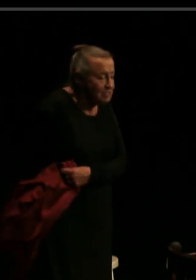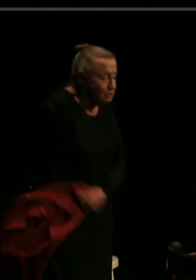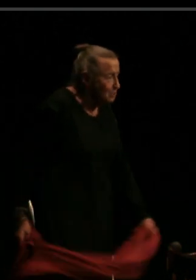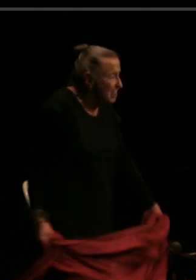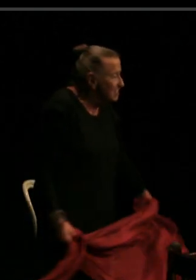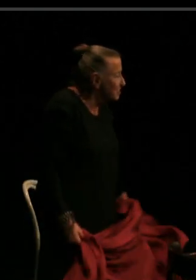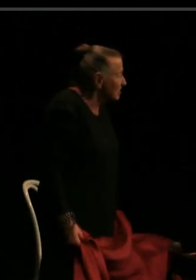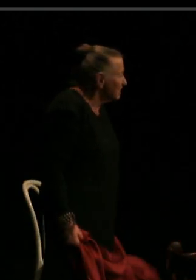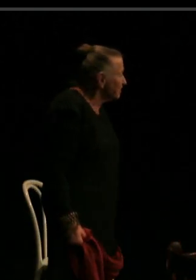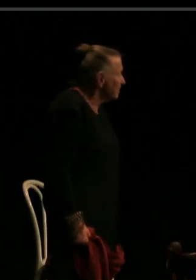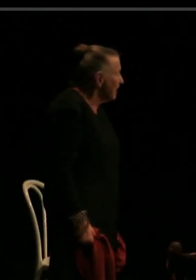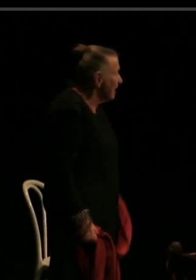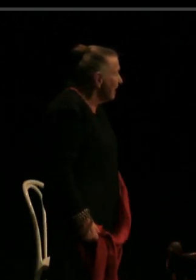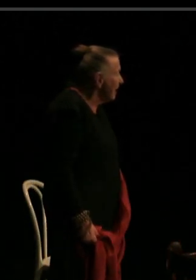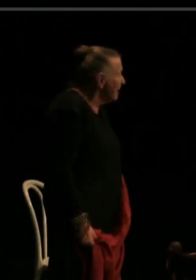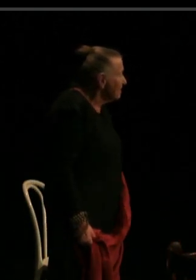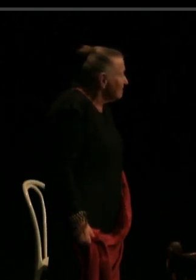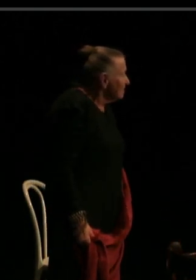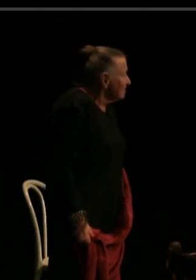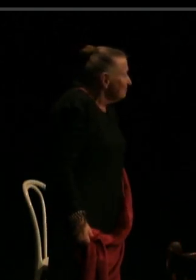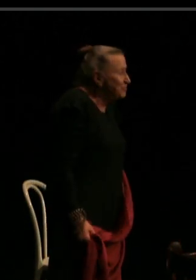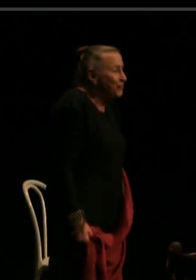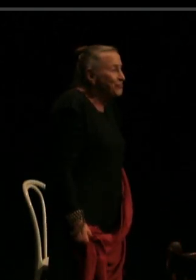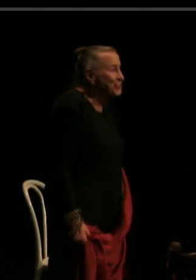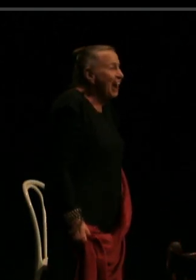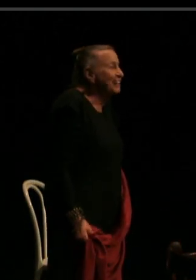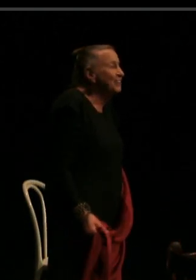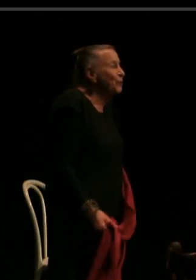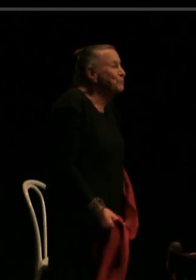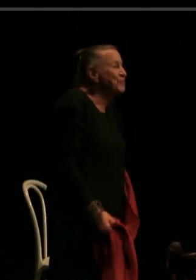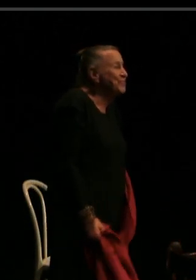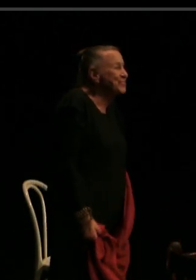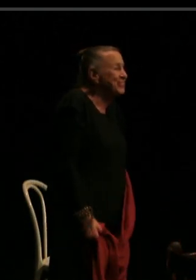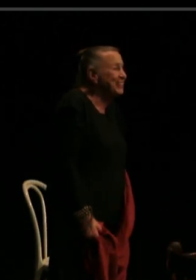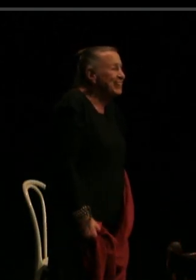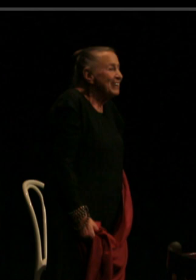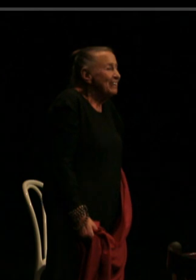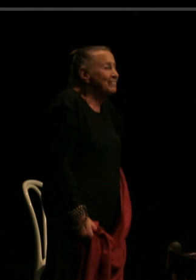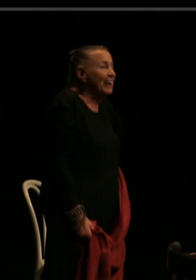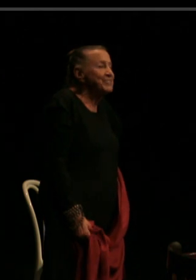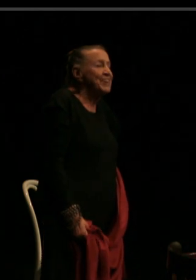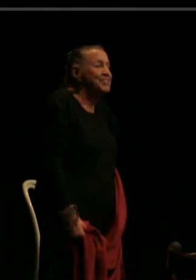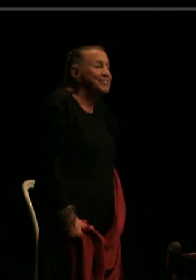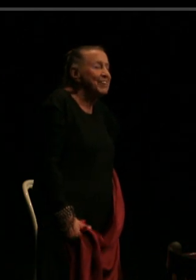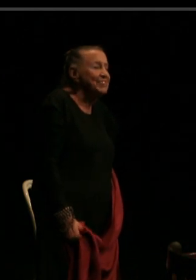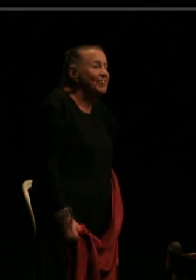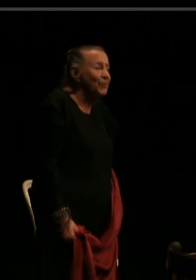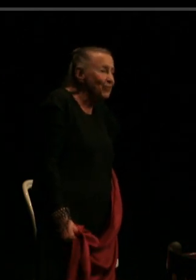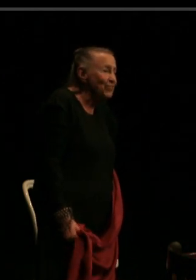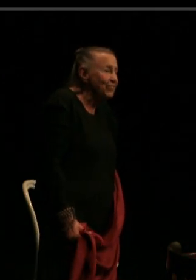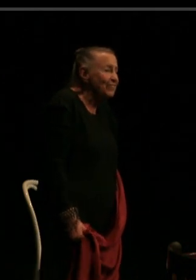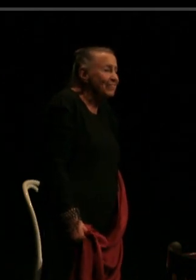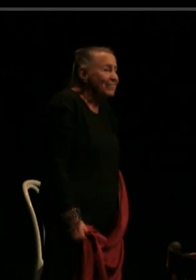Twig leading them. Seeing the Dobrzyńskis under close arrest,